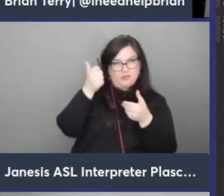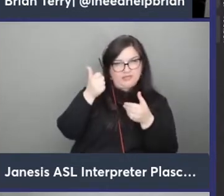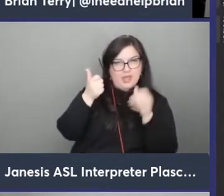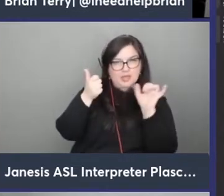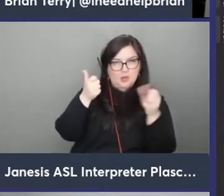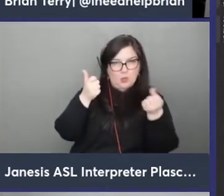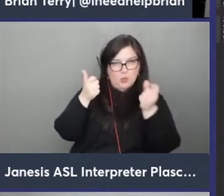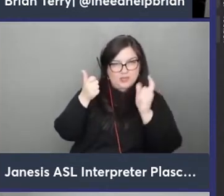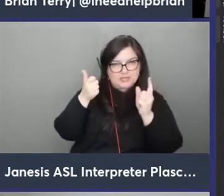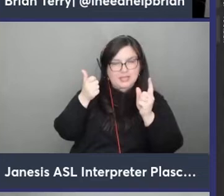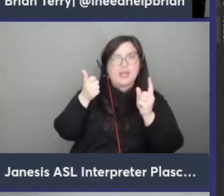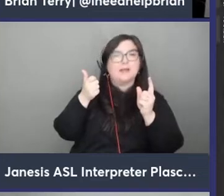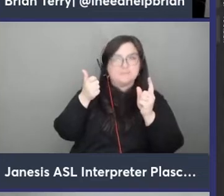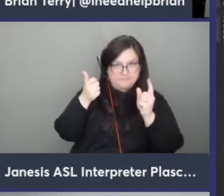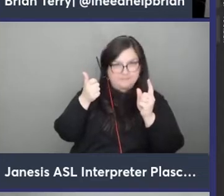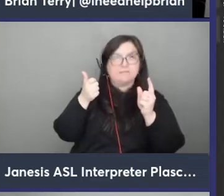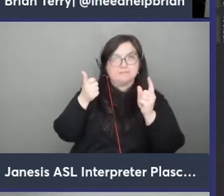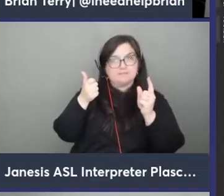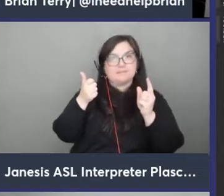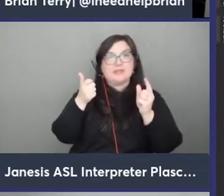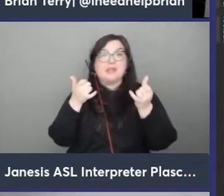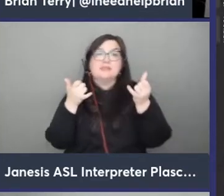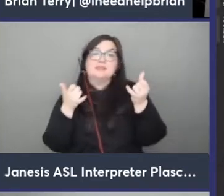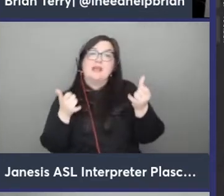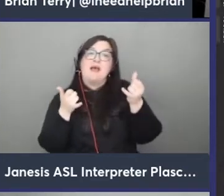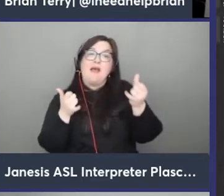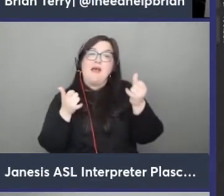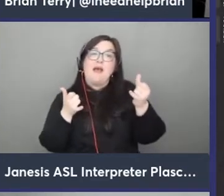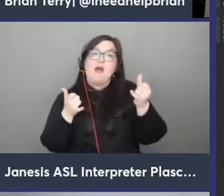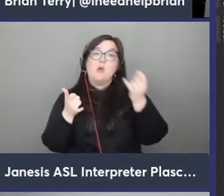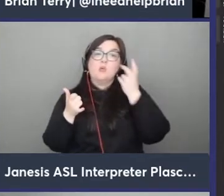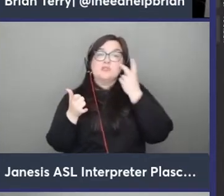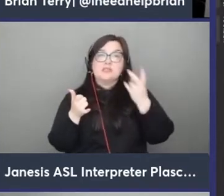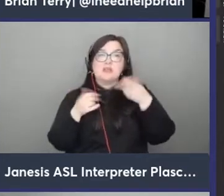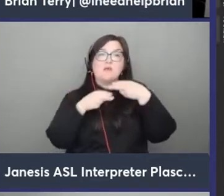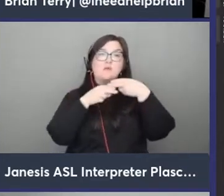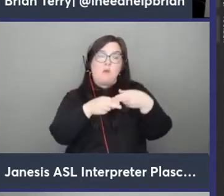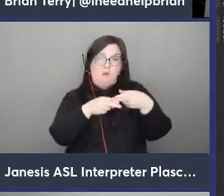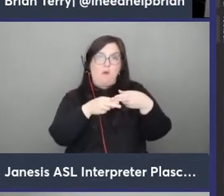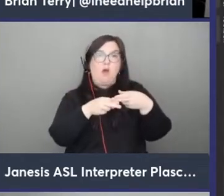And then what we have in there are what we call Blueprint examples.